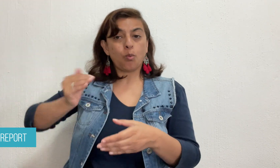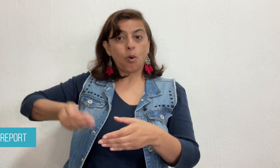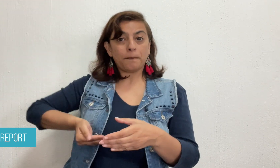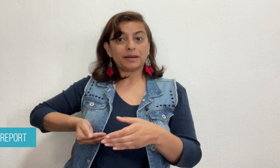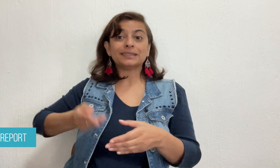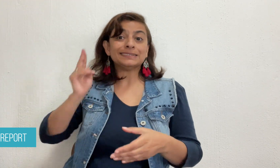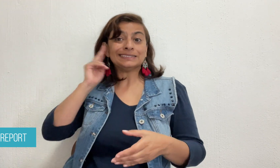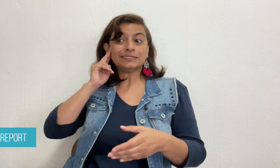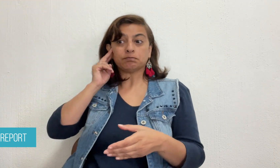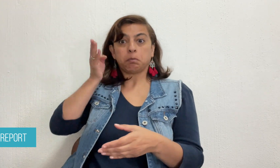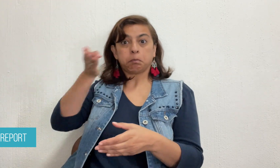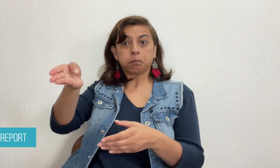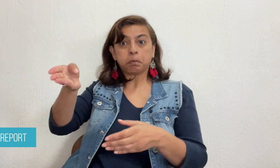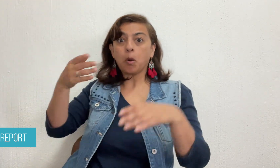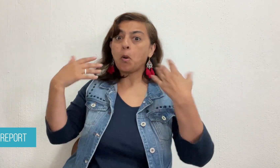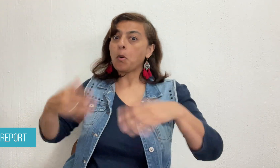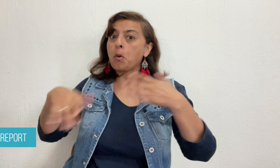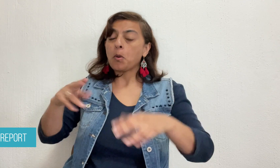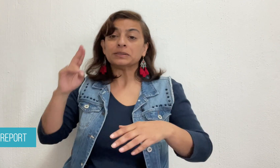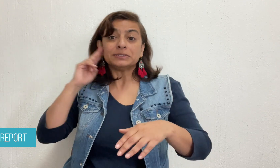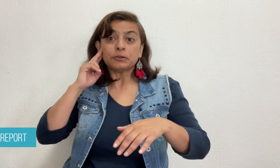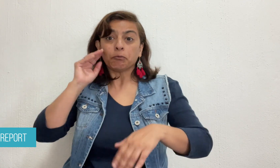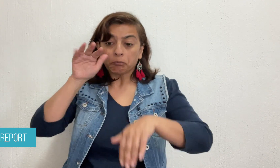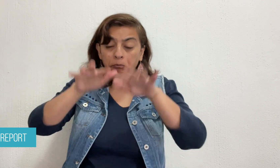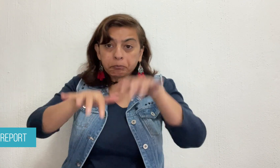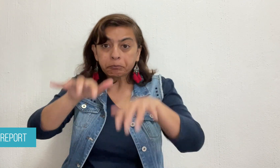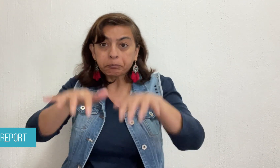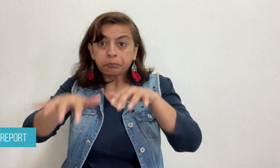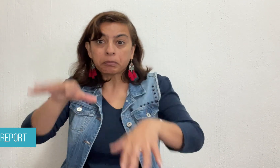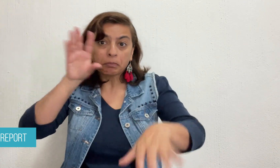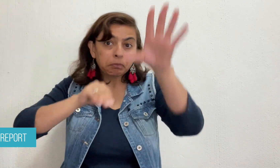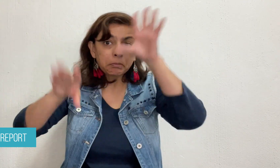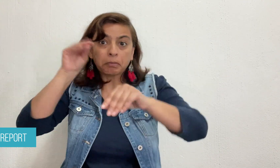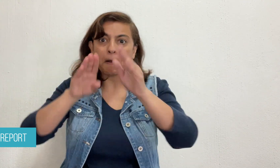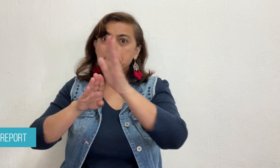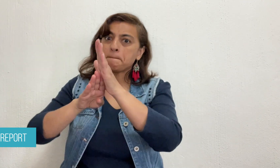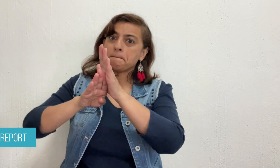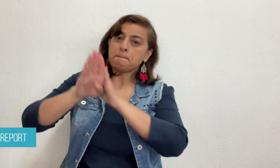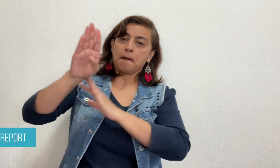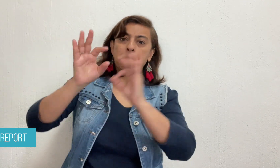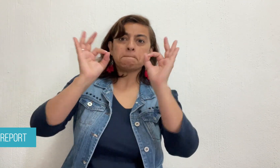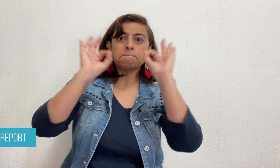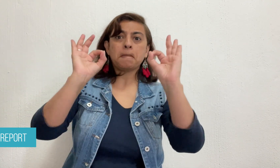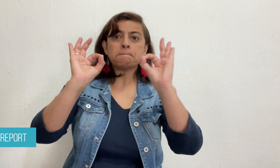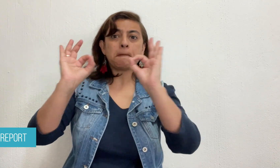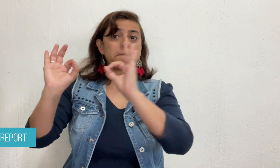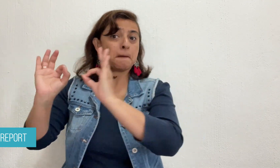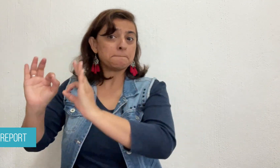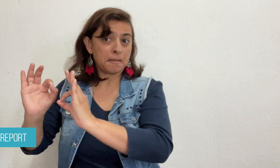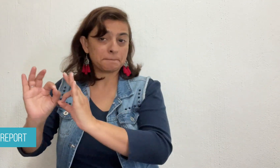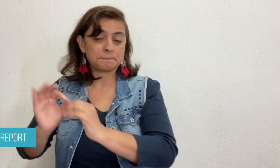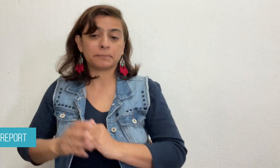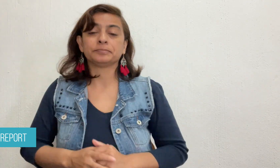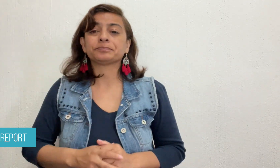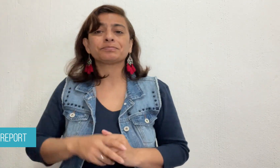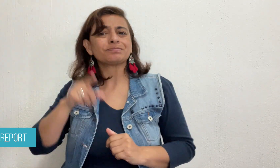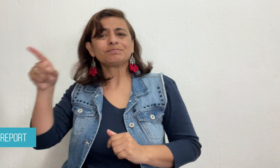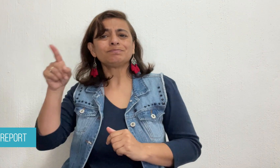where there are Deaf women involved who study ICT and did well.